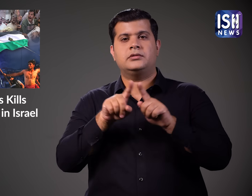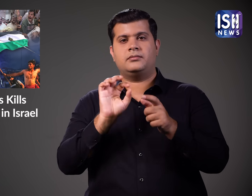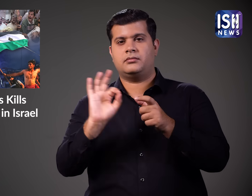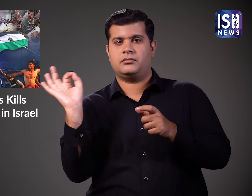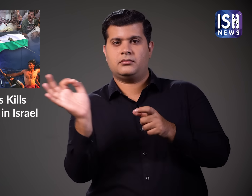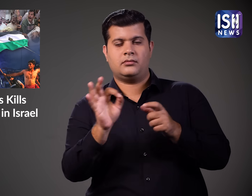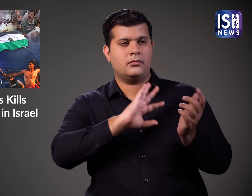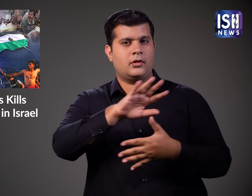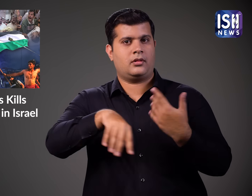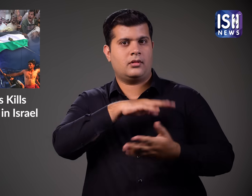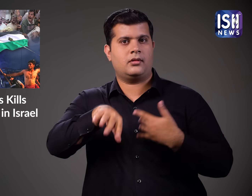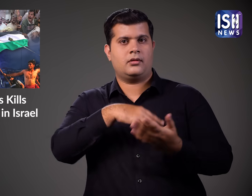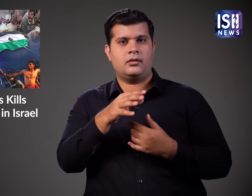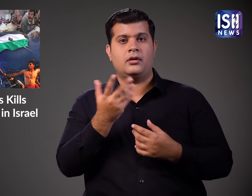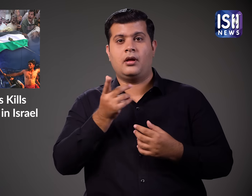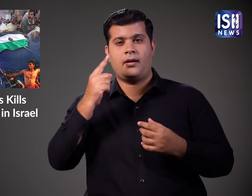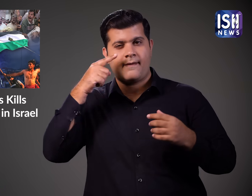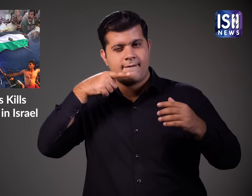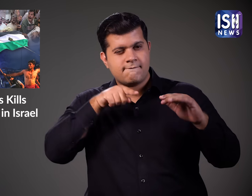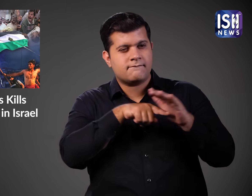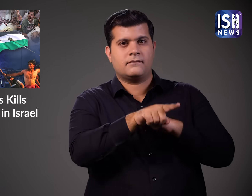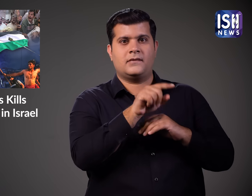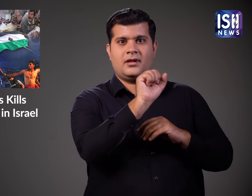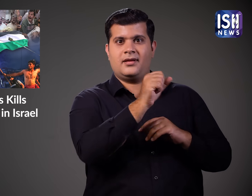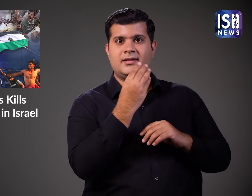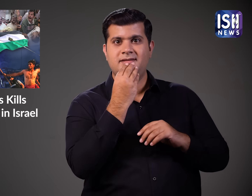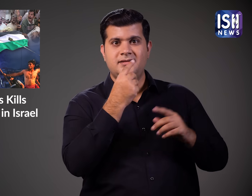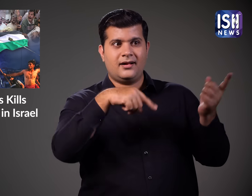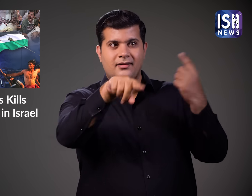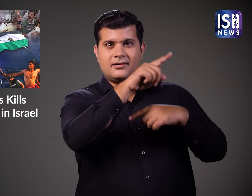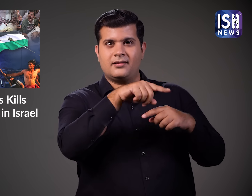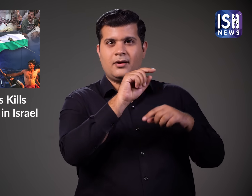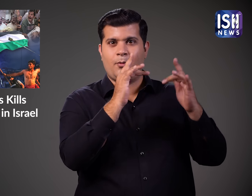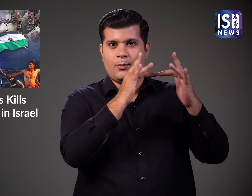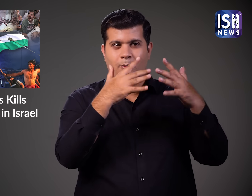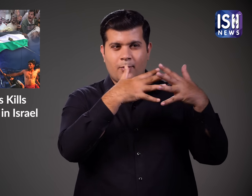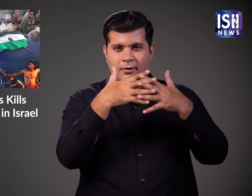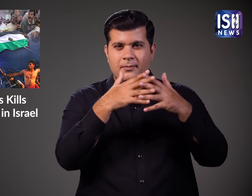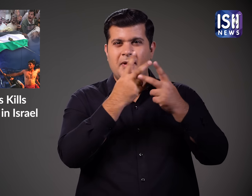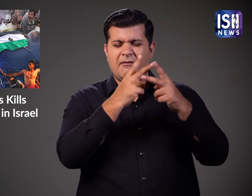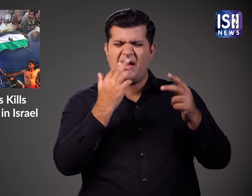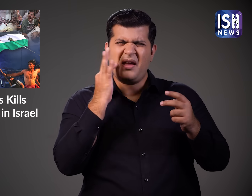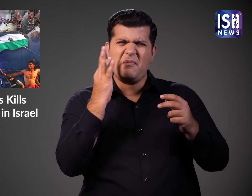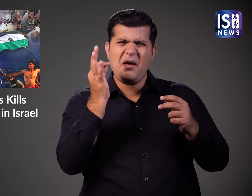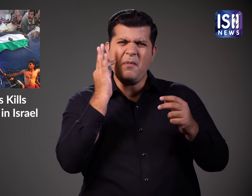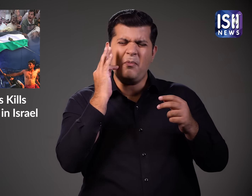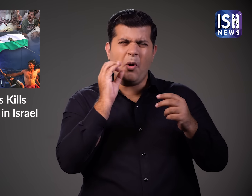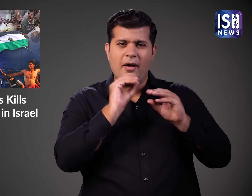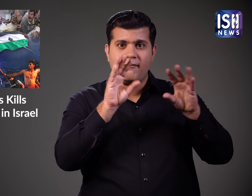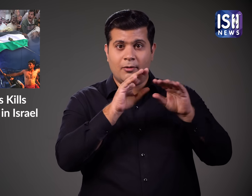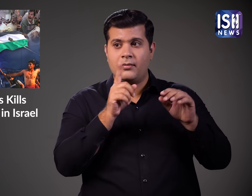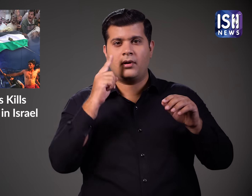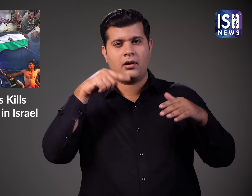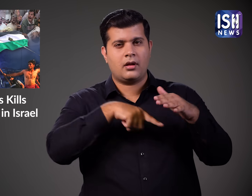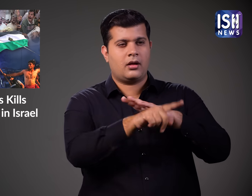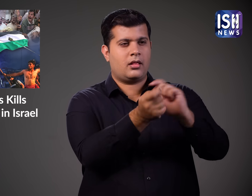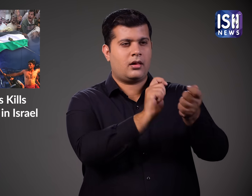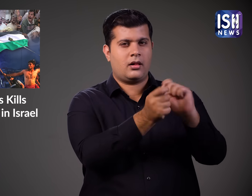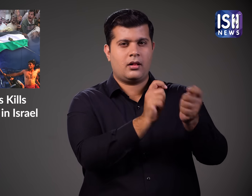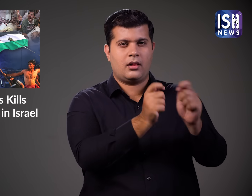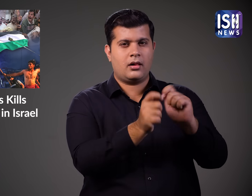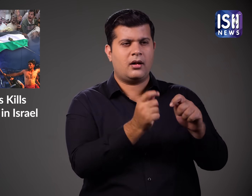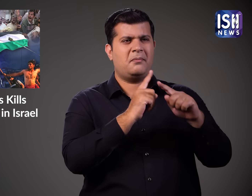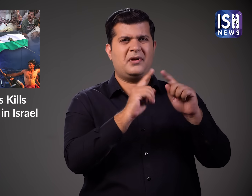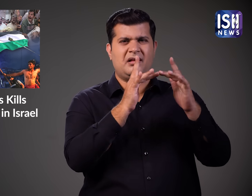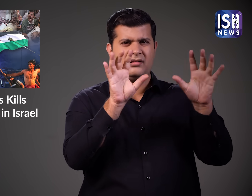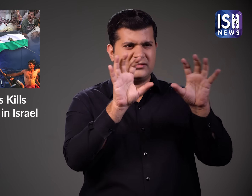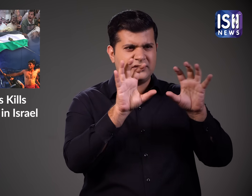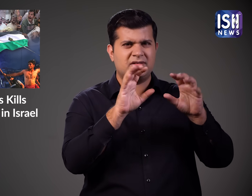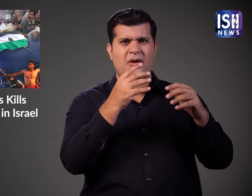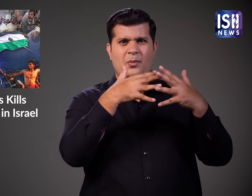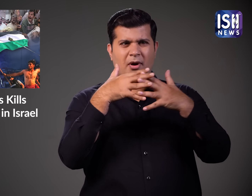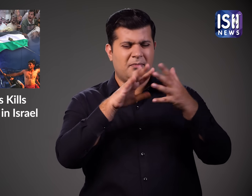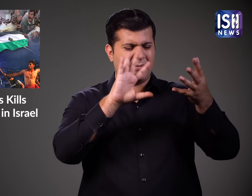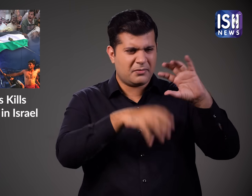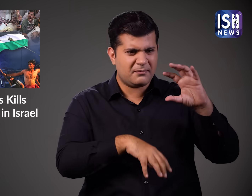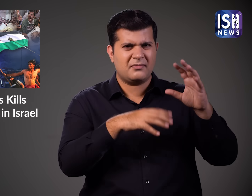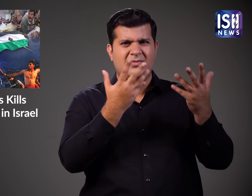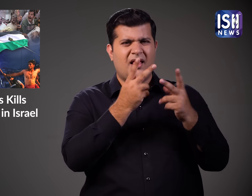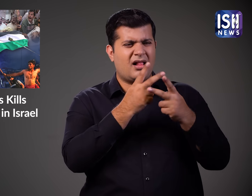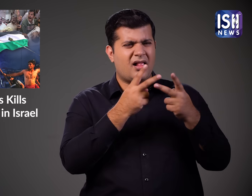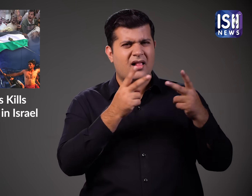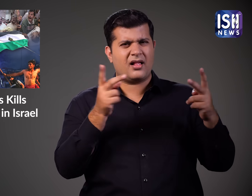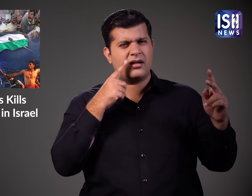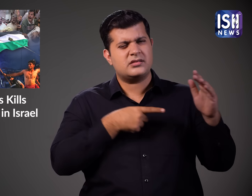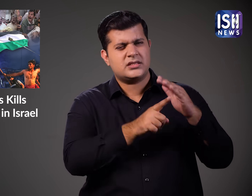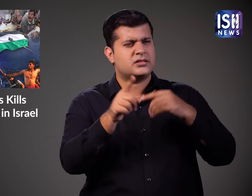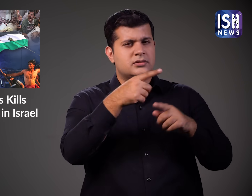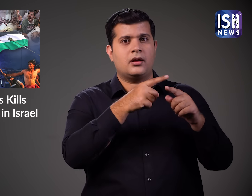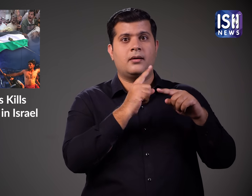They are hacking Israeli websites online, disrupting, defacing and crashing Israel's important websites.